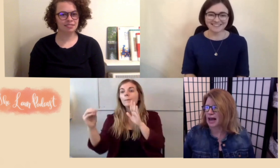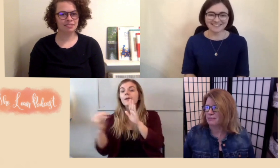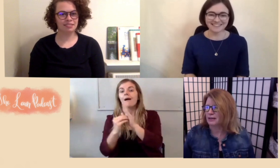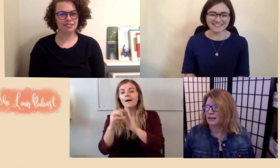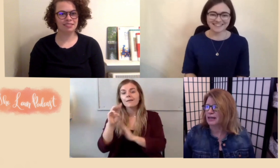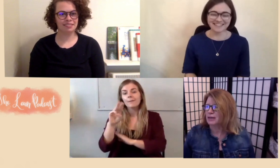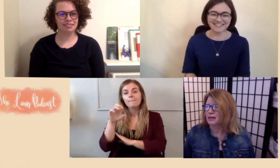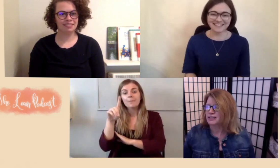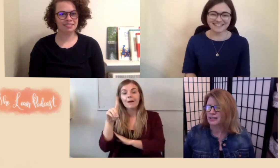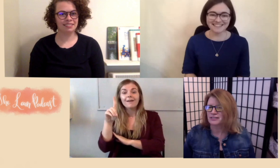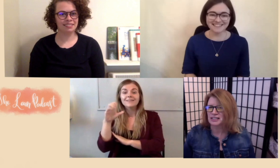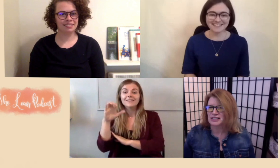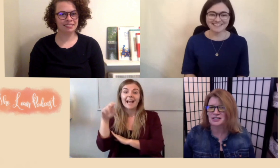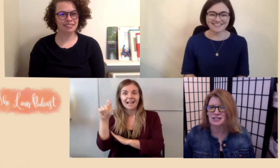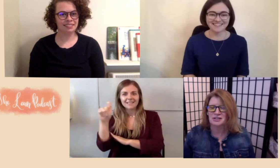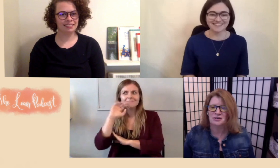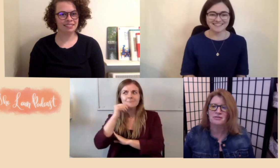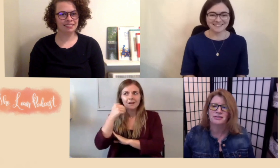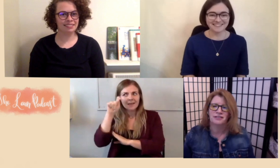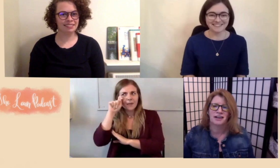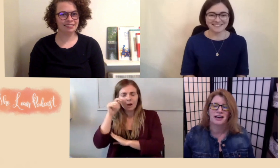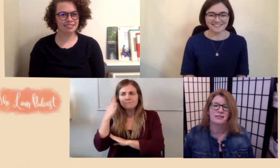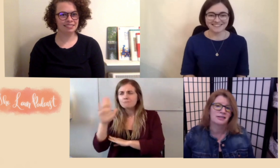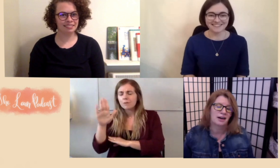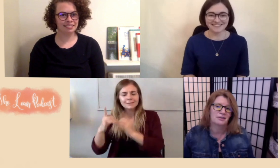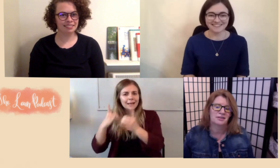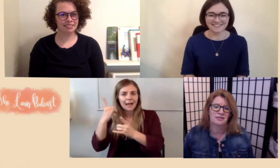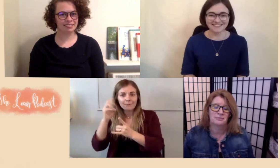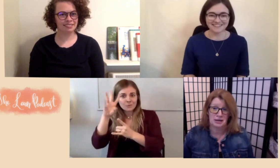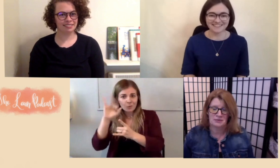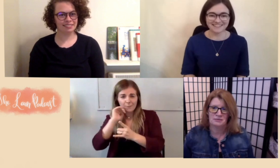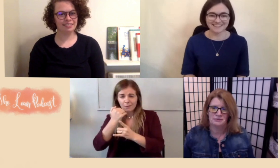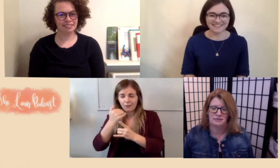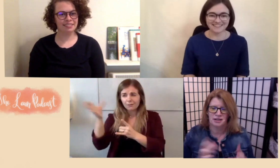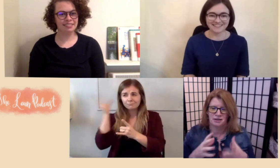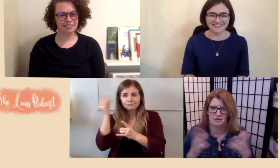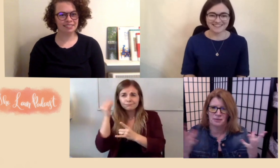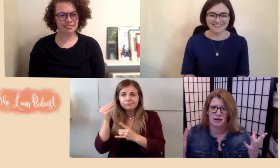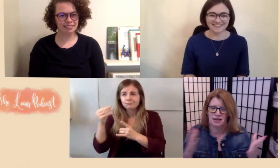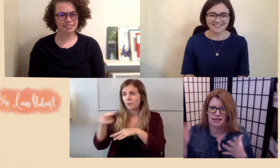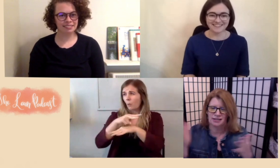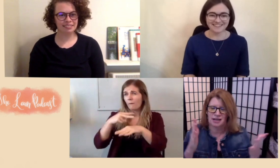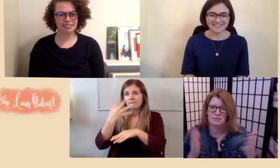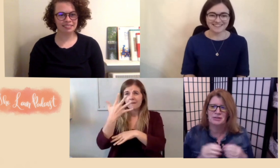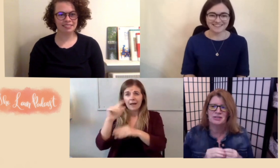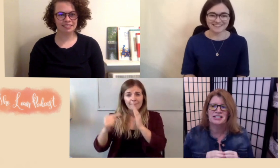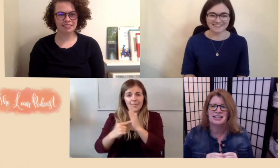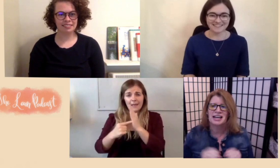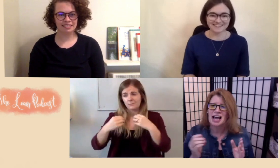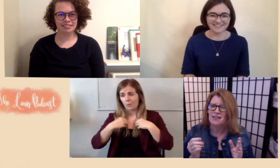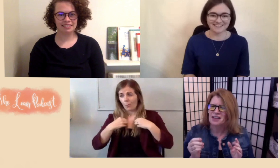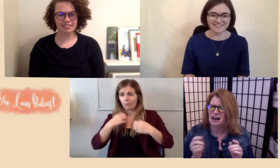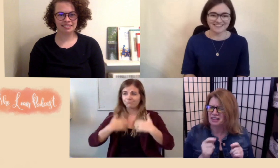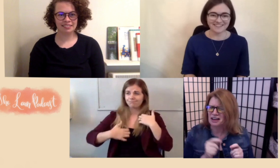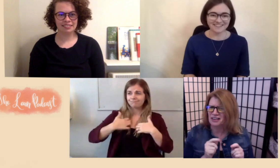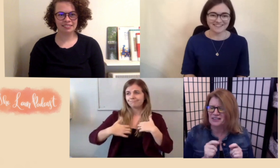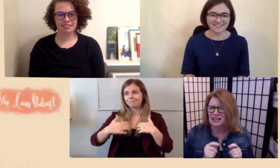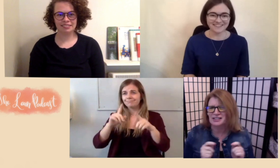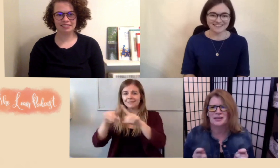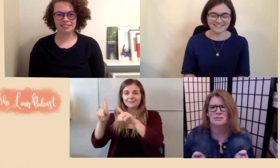because I've listened to over 5,000 hours of my own podcasts that I'm interested in. And then I think that that's like the bonus.